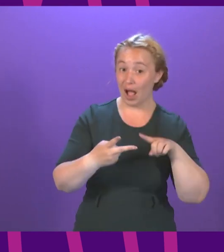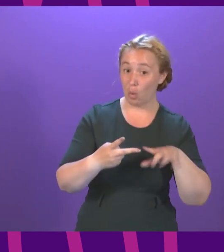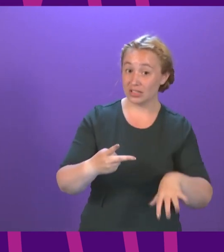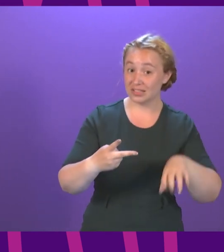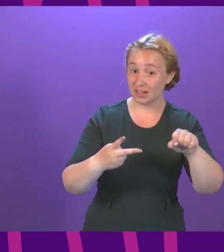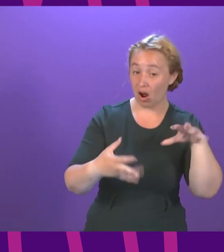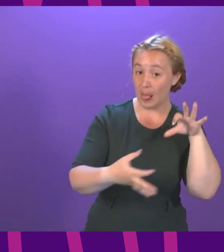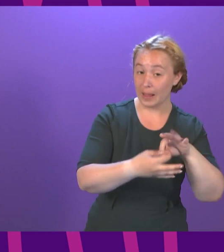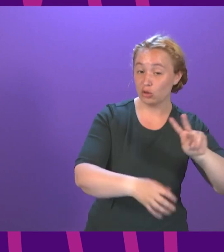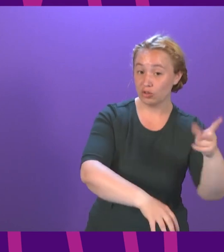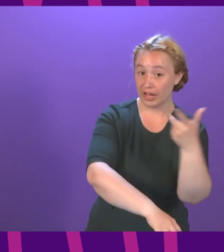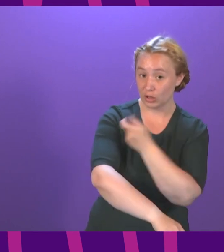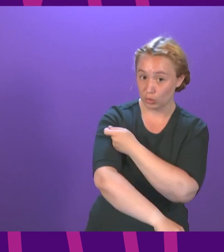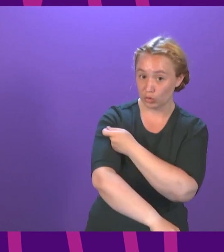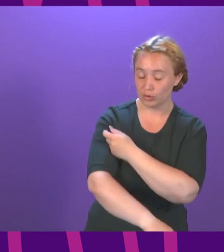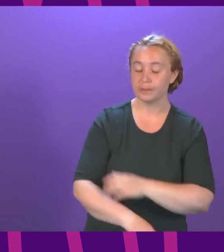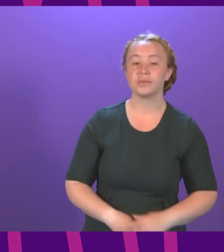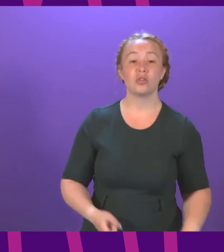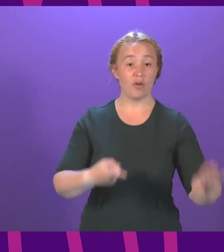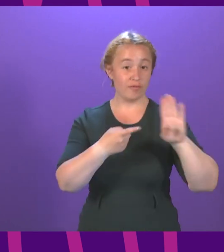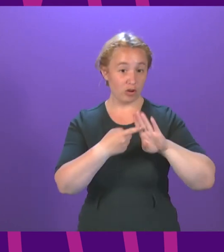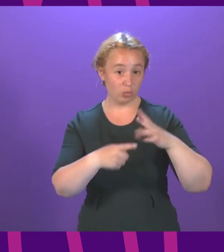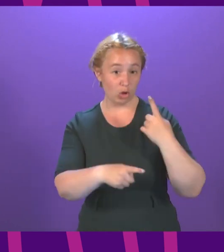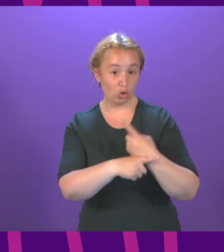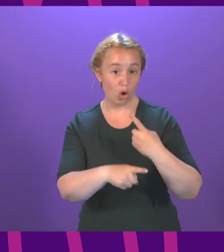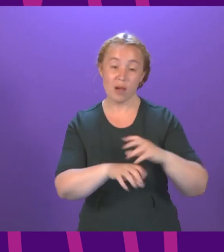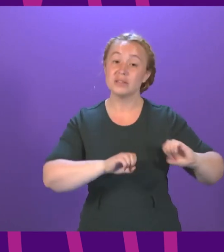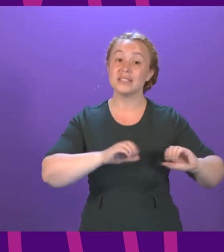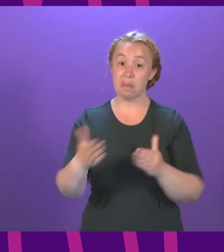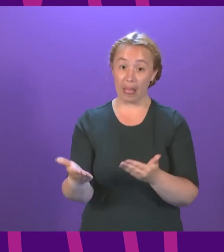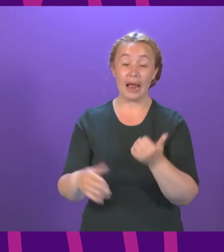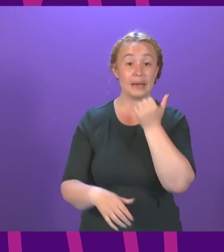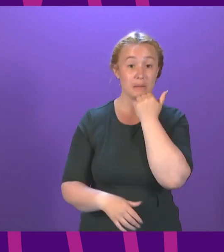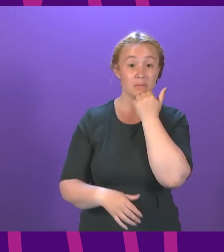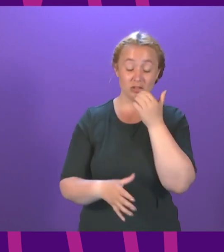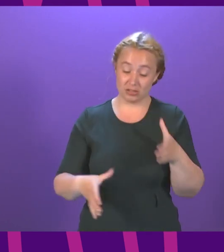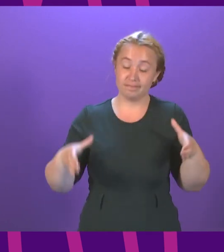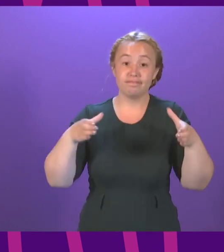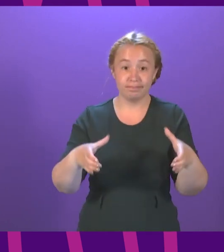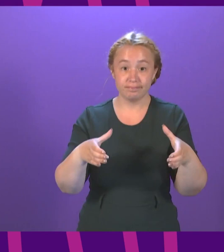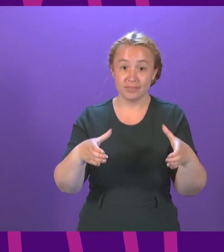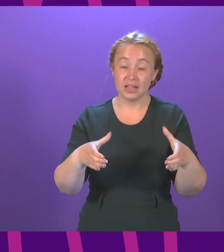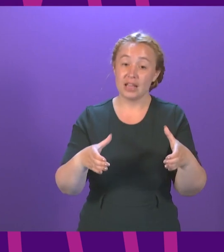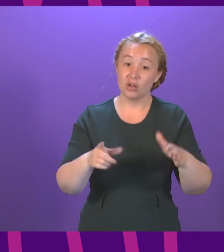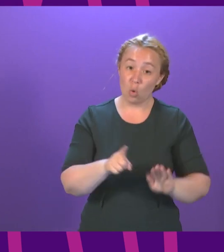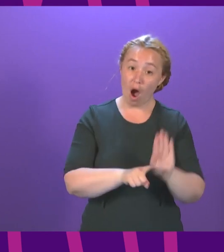The first factor is the volumes of supply, which tend to ebb and flow, although they are healthy at